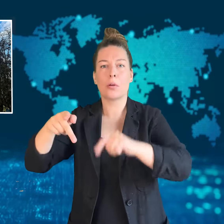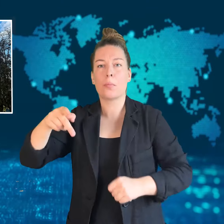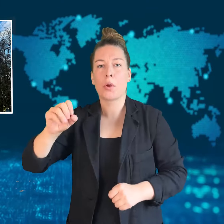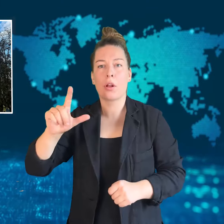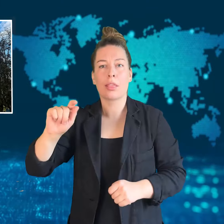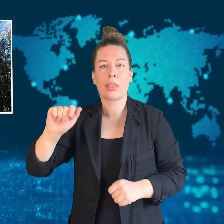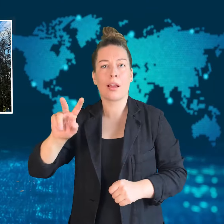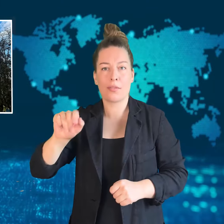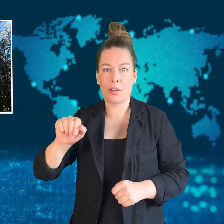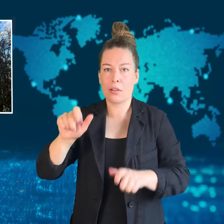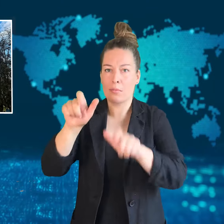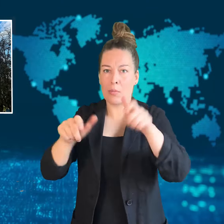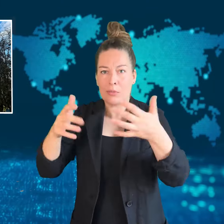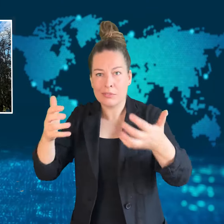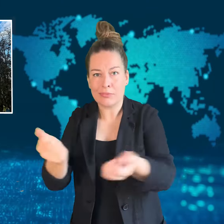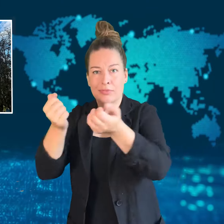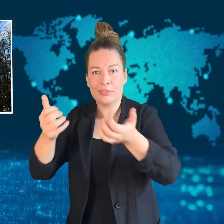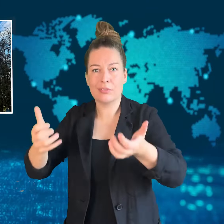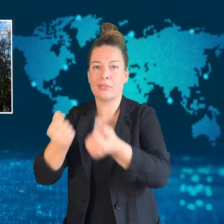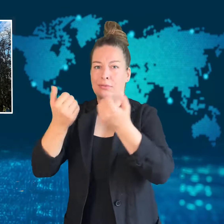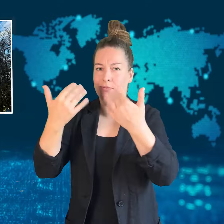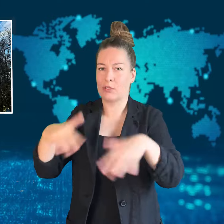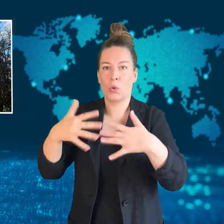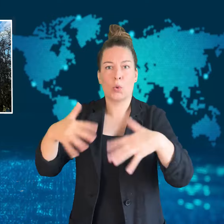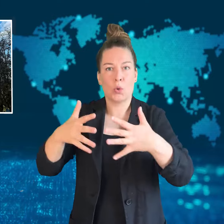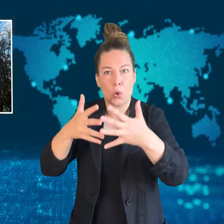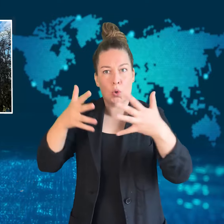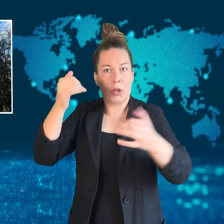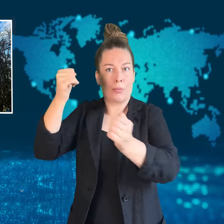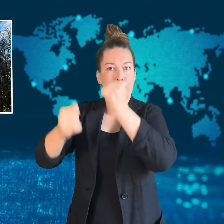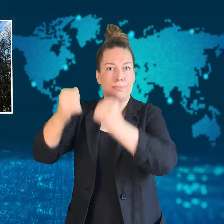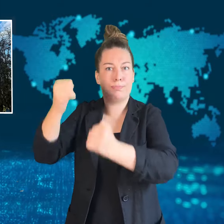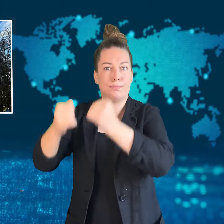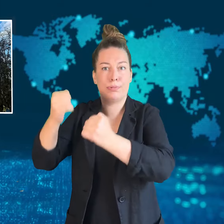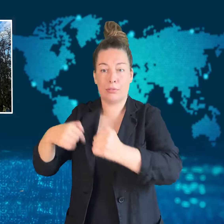The rescue mission in the town of Poltava is continuing,